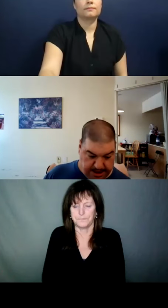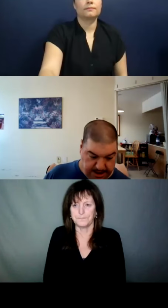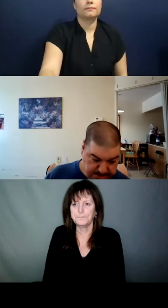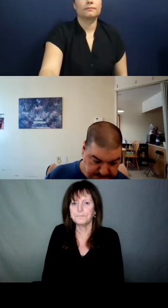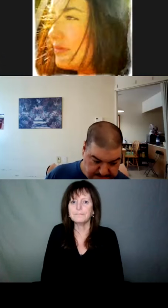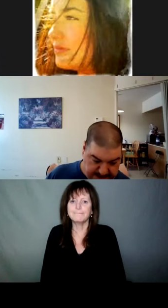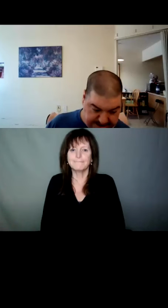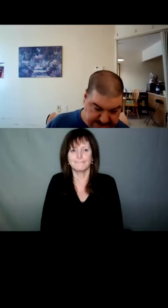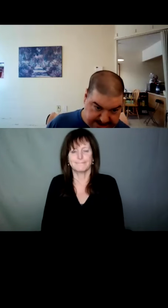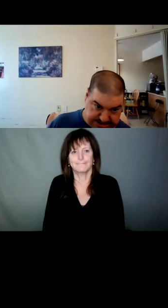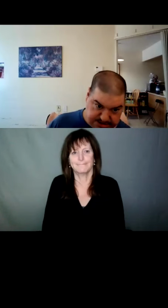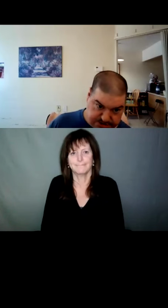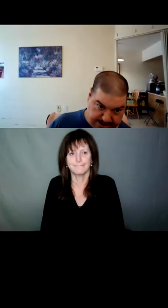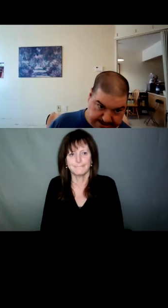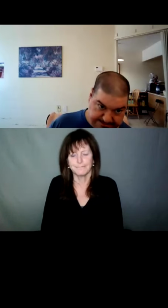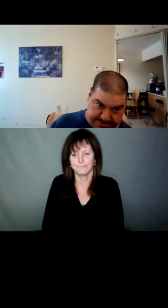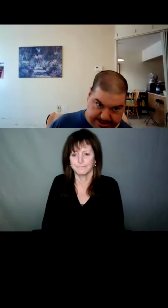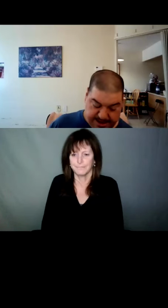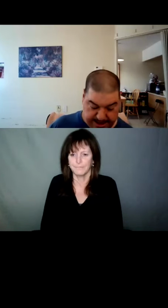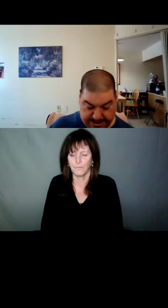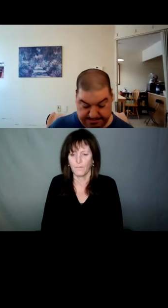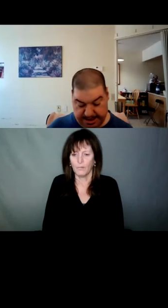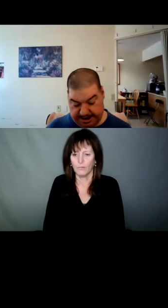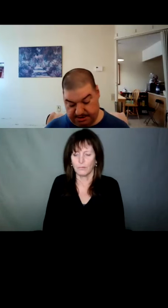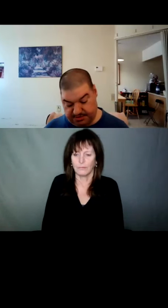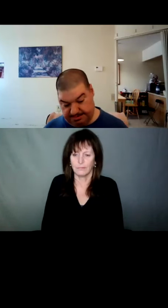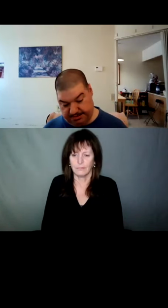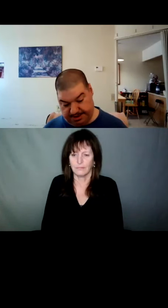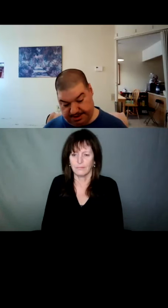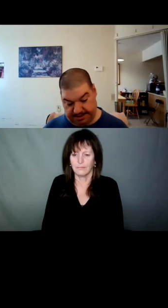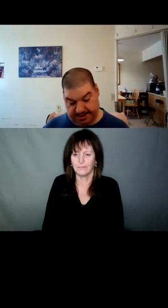of David.Myers@ silt.ca .